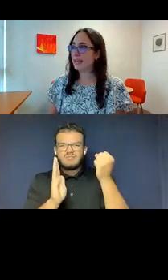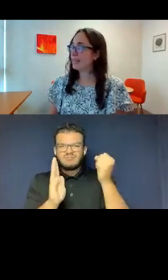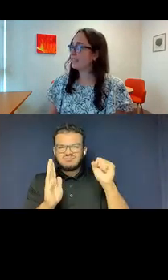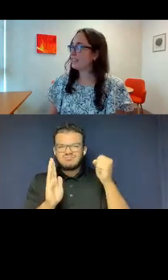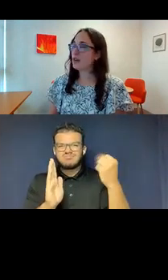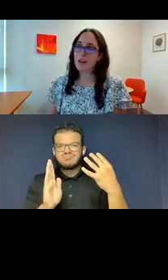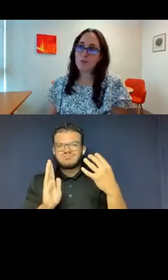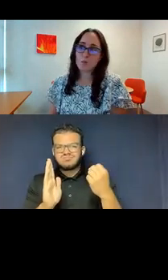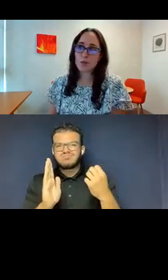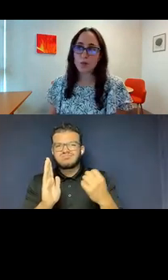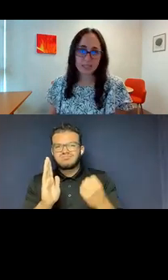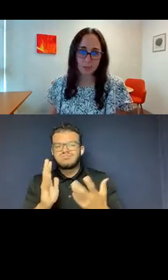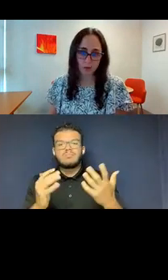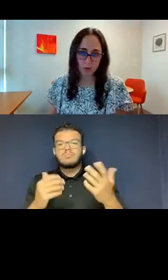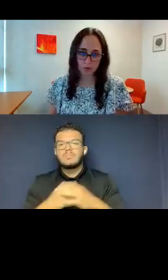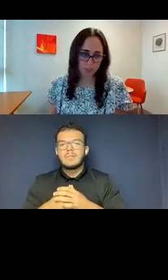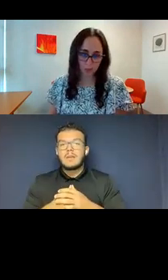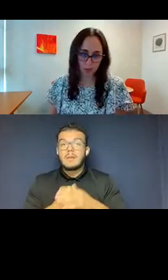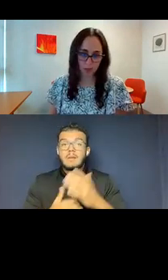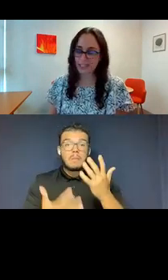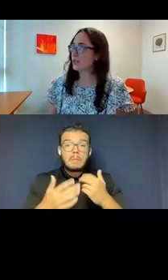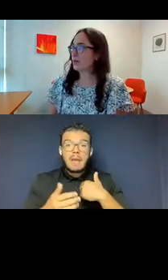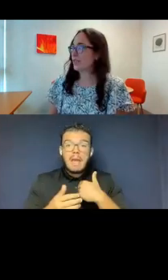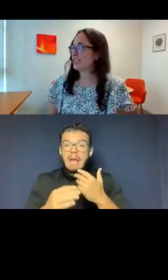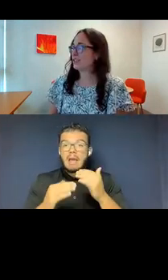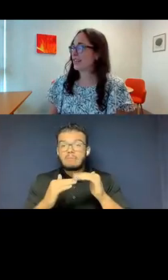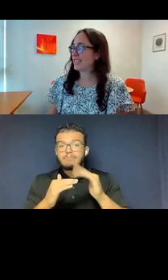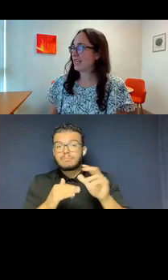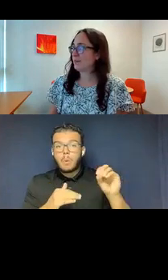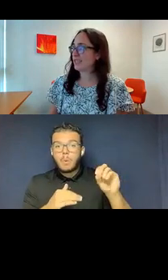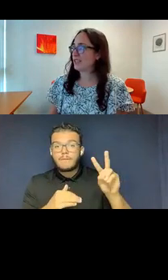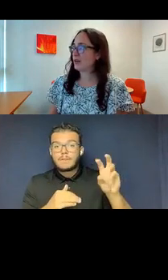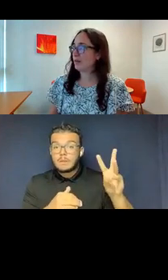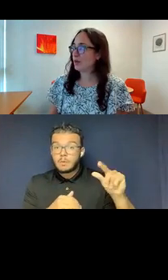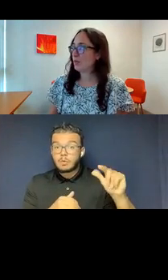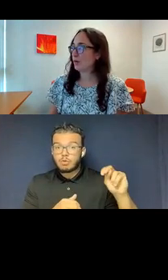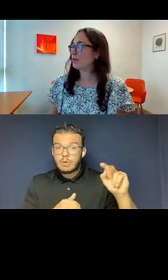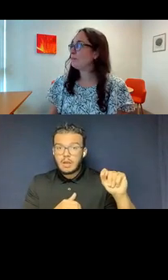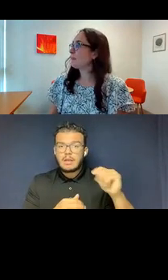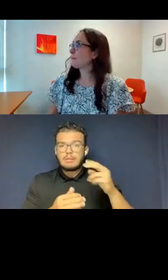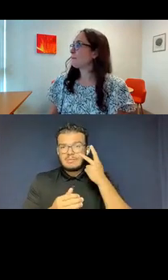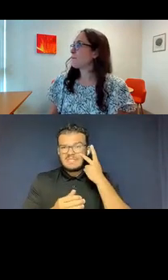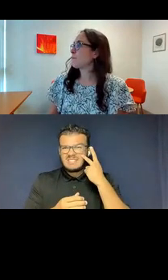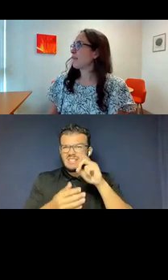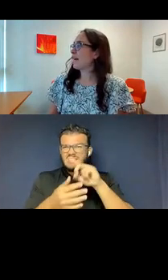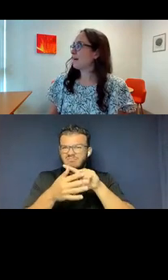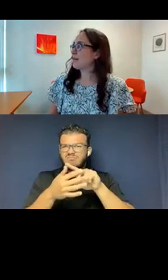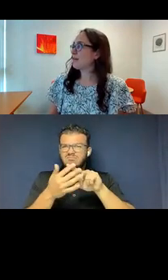You may, you know, have more than one type of OVW grant. So each grant type gets its own little portal.